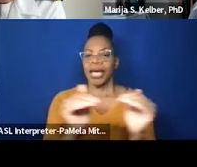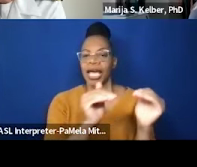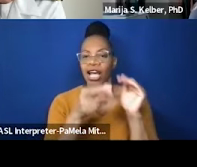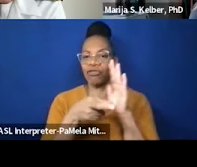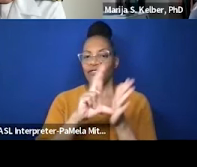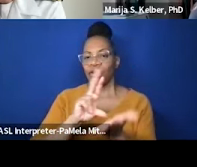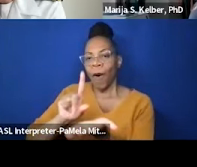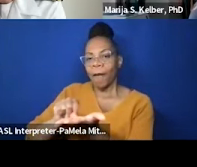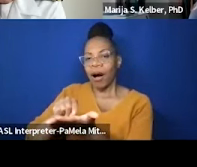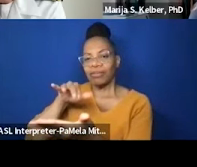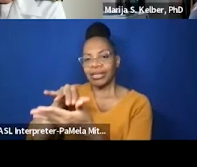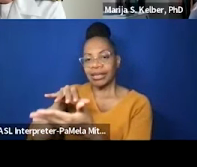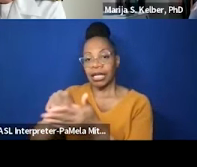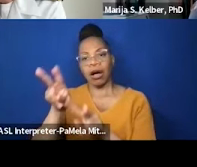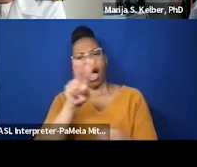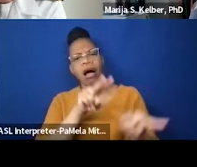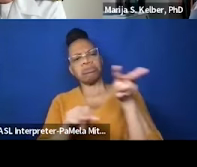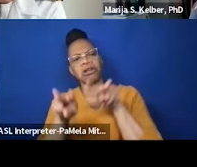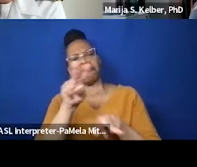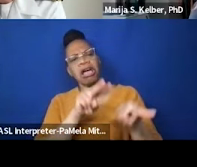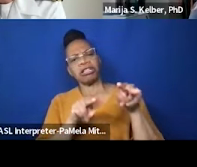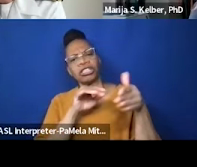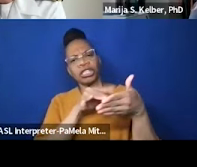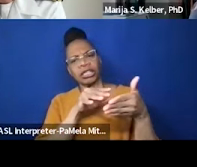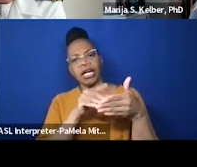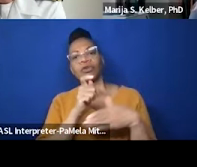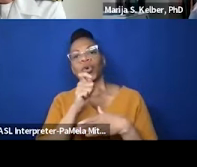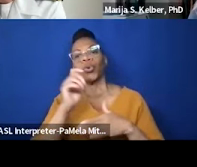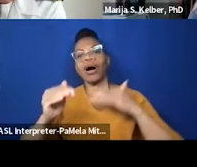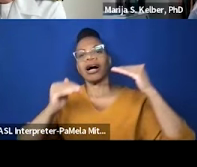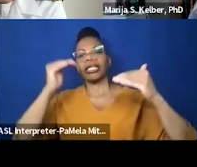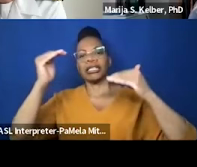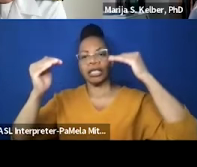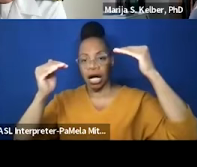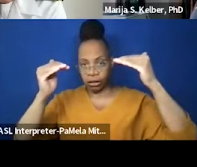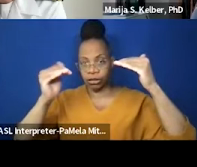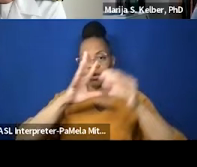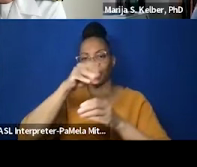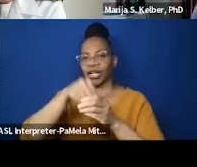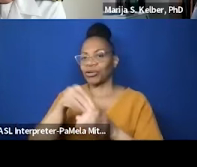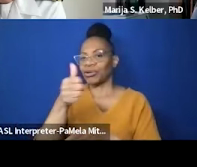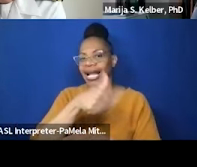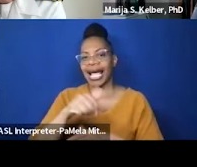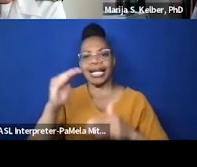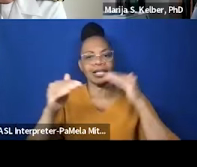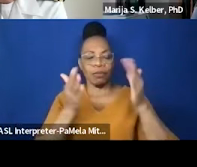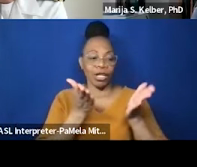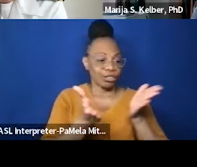there were observational studies of adults. So we included any adults, so it could be service members, it could be veterans,